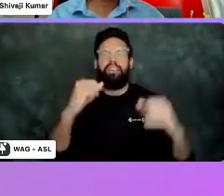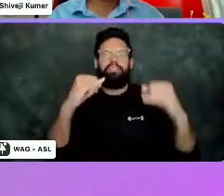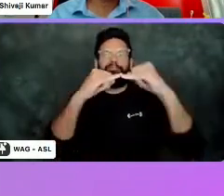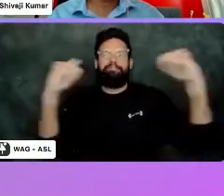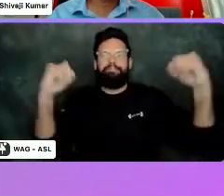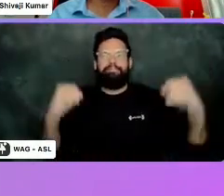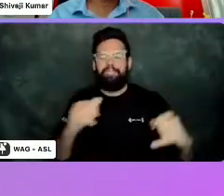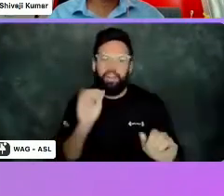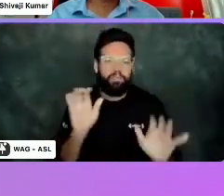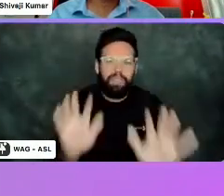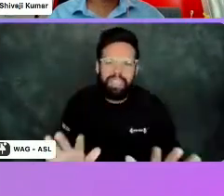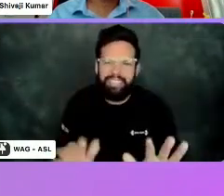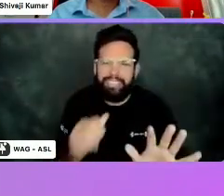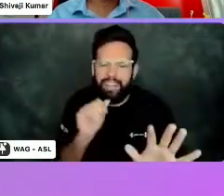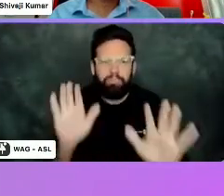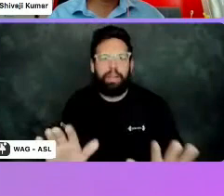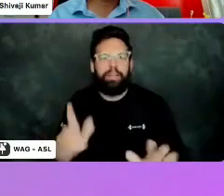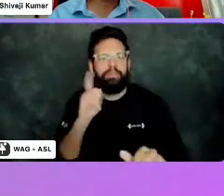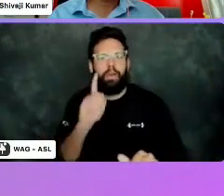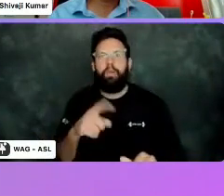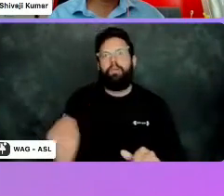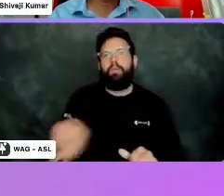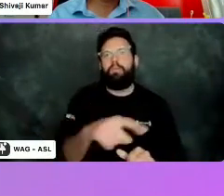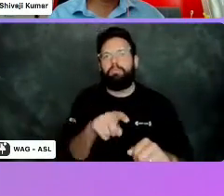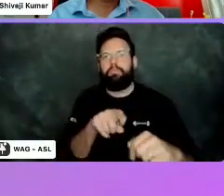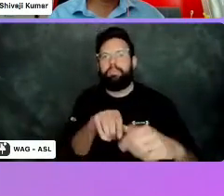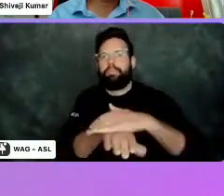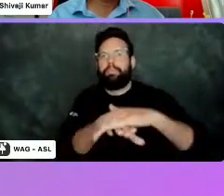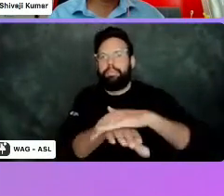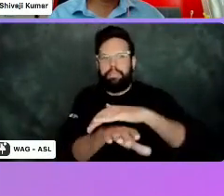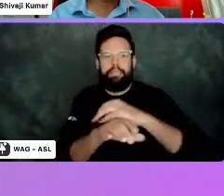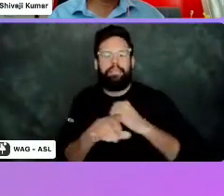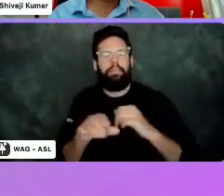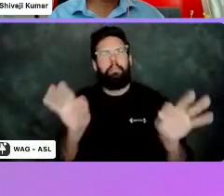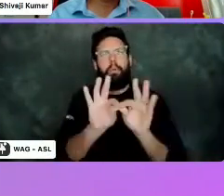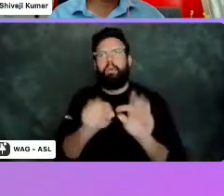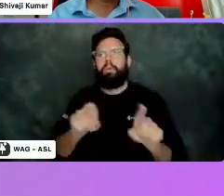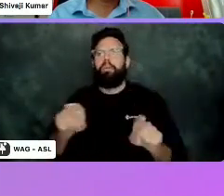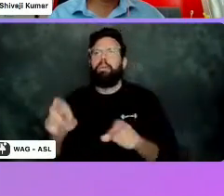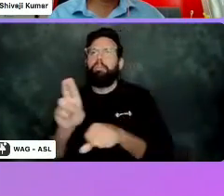You want your keyboard users to know where they're at when they're tabbing through the page. So I've just removed that nonsense,